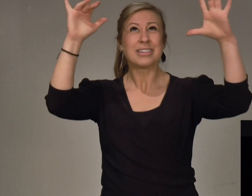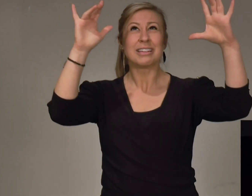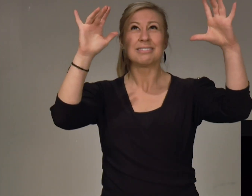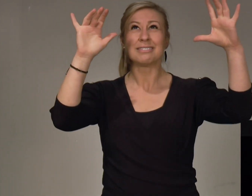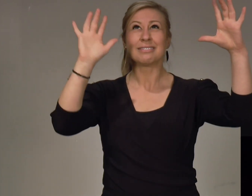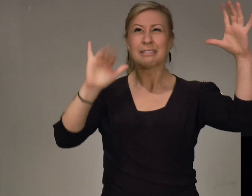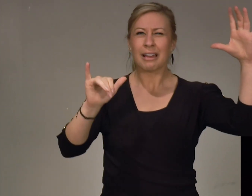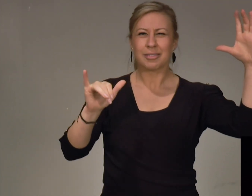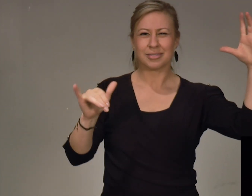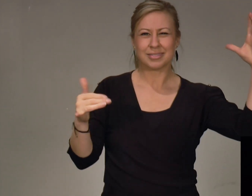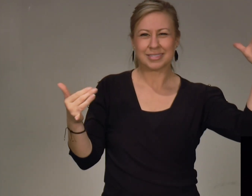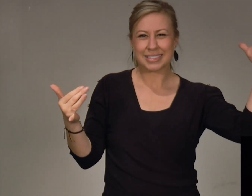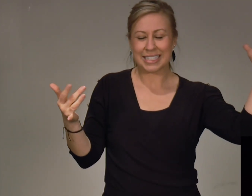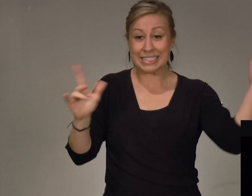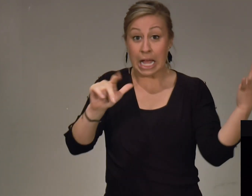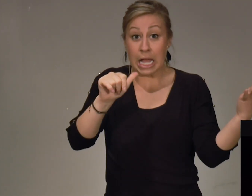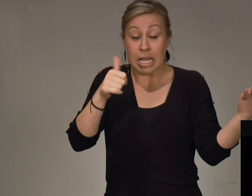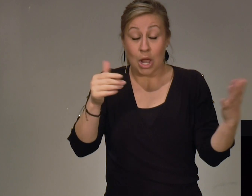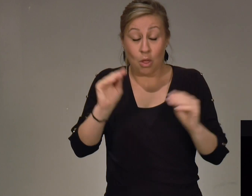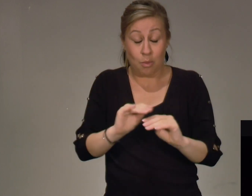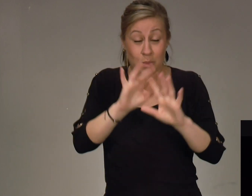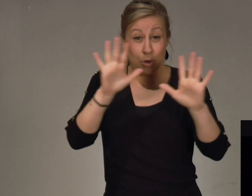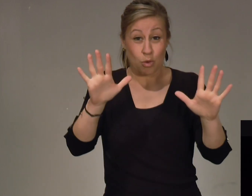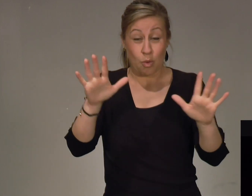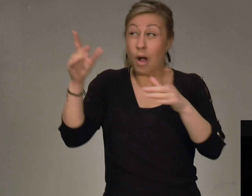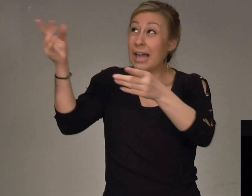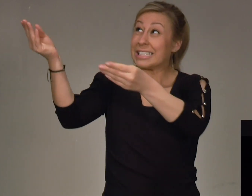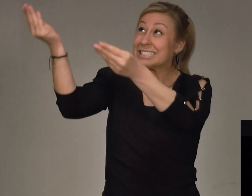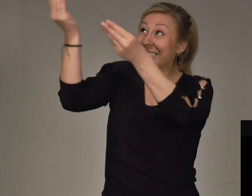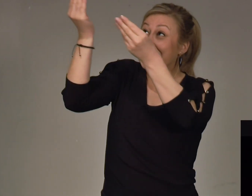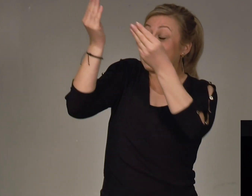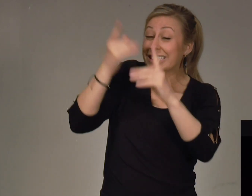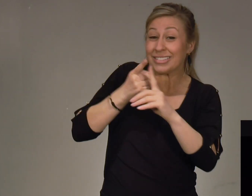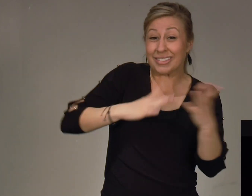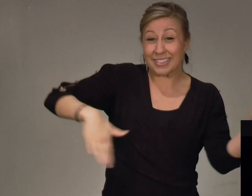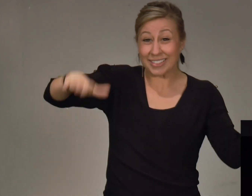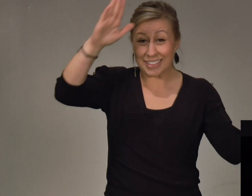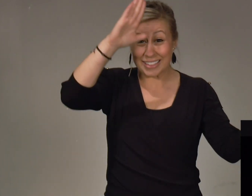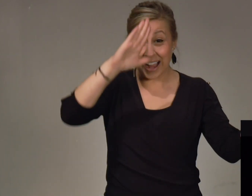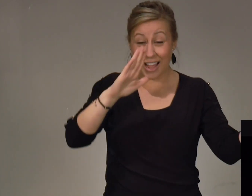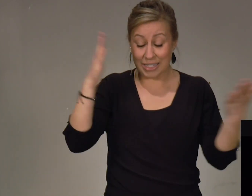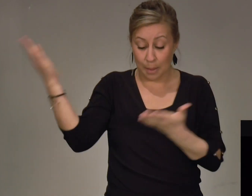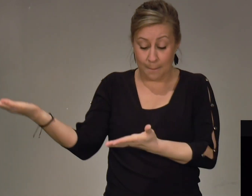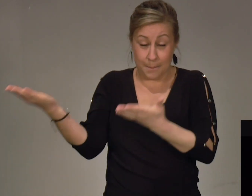This is another miracle; a gift from God that He's provided them. At a time where the